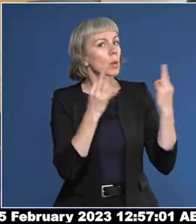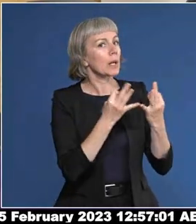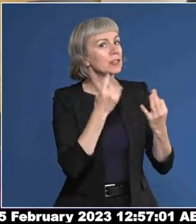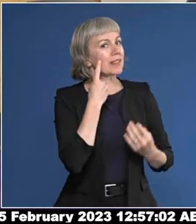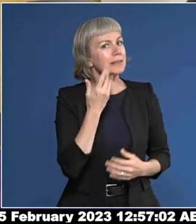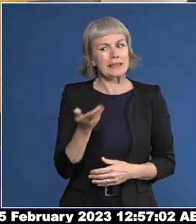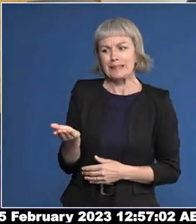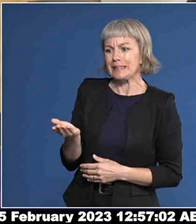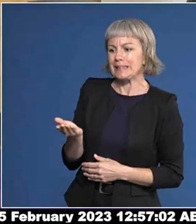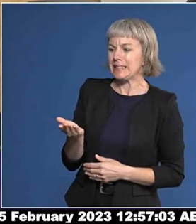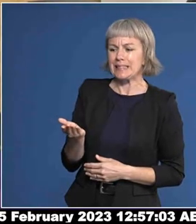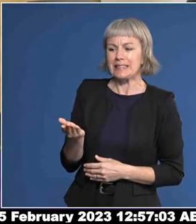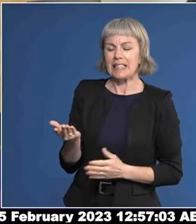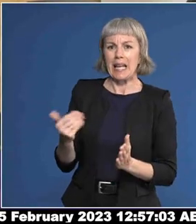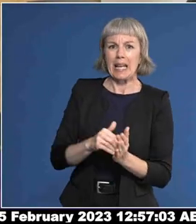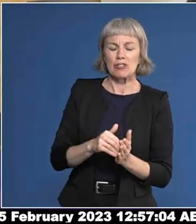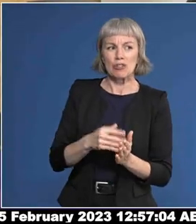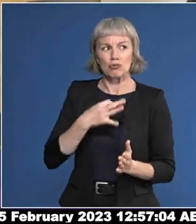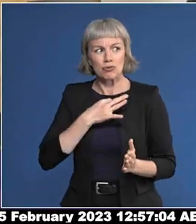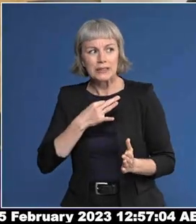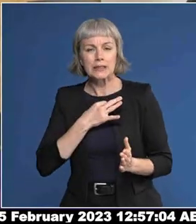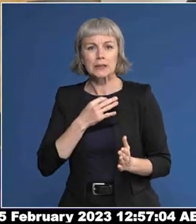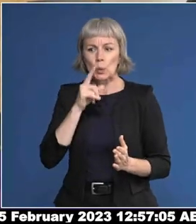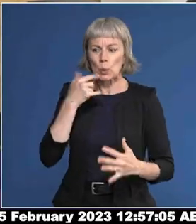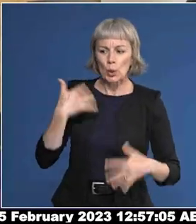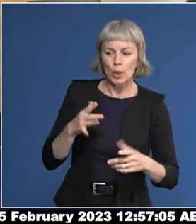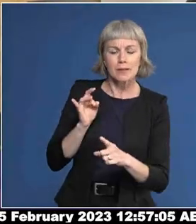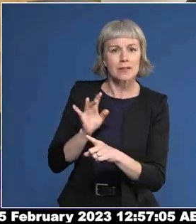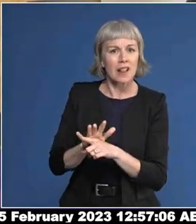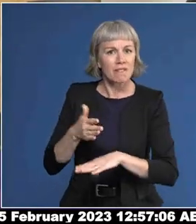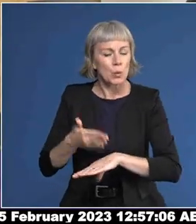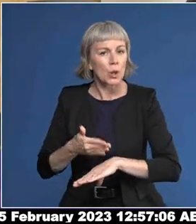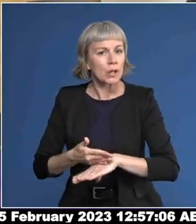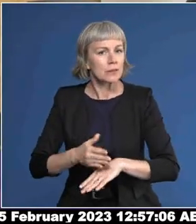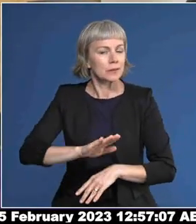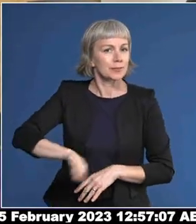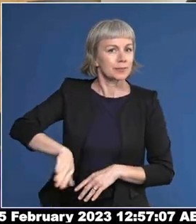may impose a work health and safety risk, but that perception doesn't seem to be backed up by data.